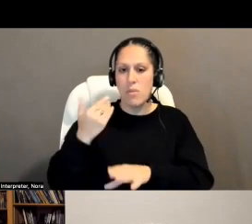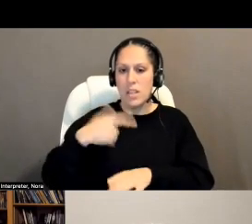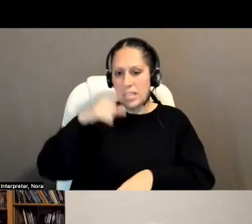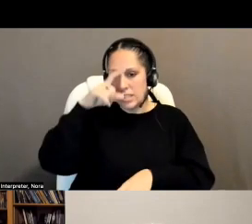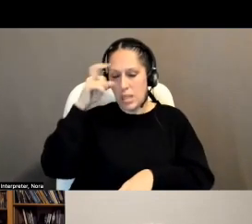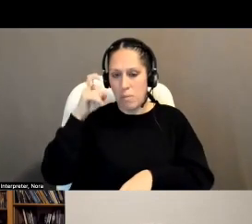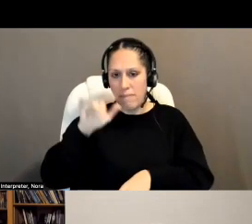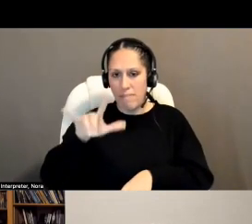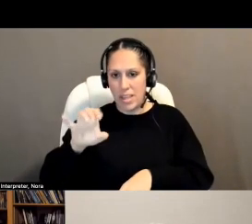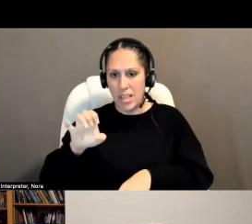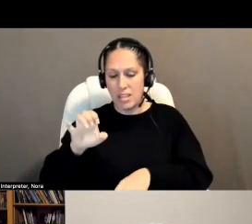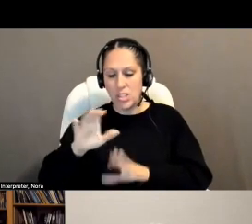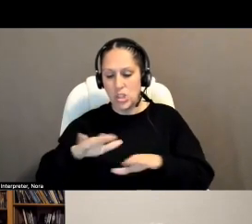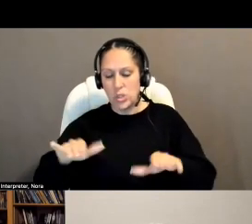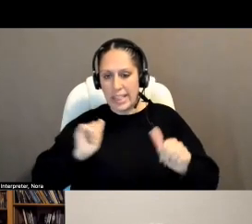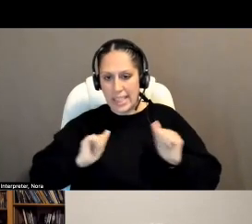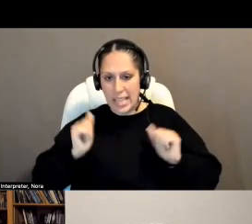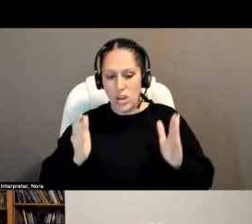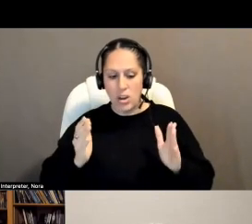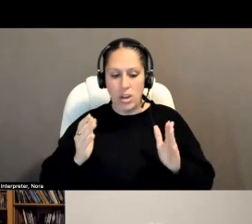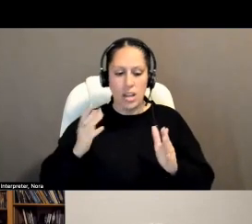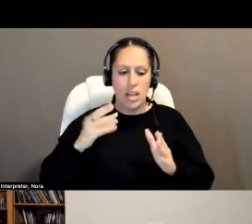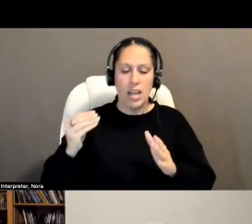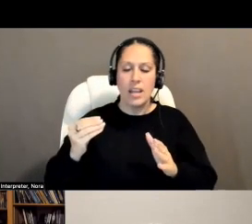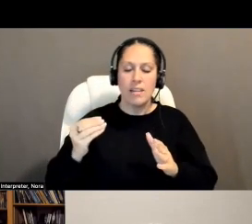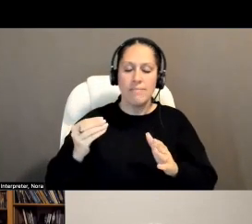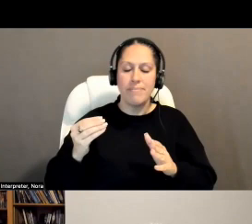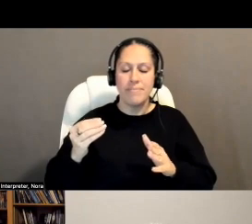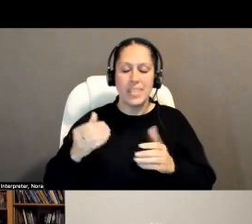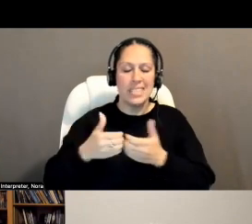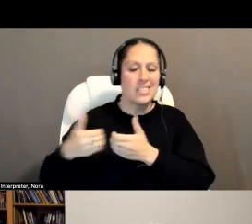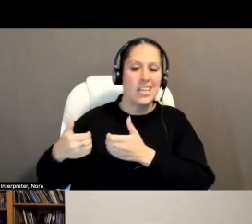Children's Theater, um, and aside from costuming-- I don't actually have a theater